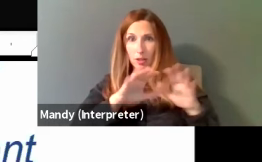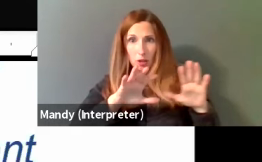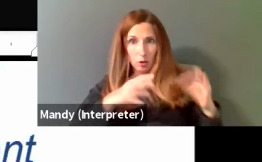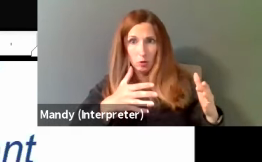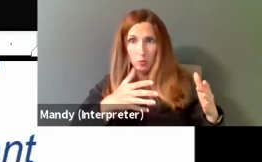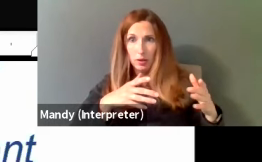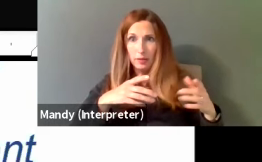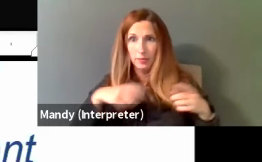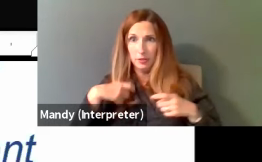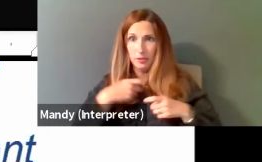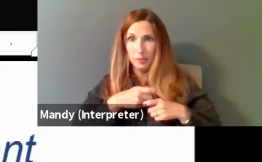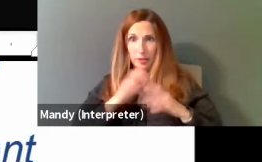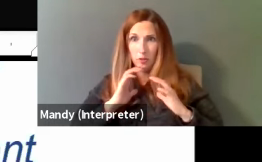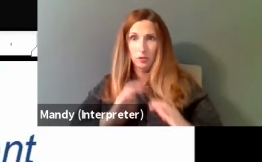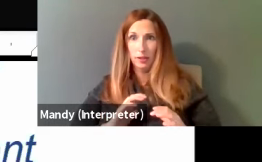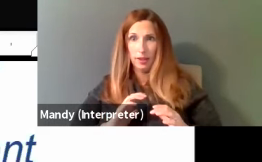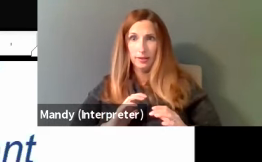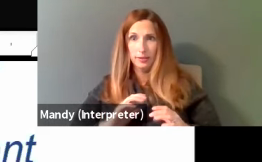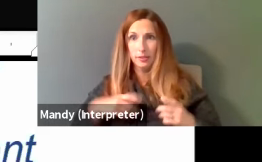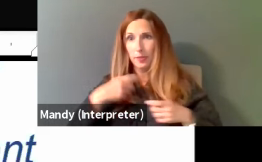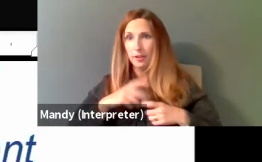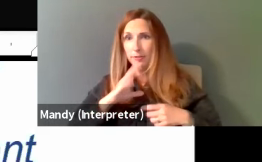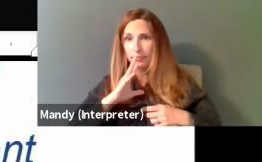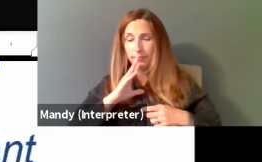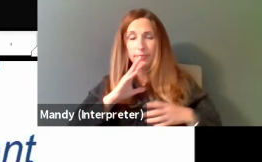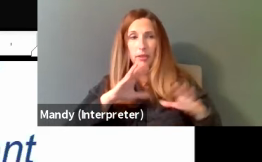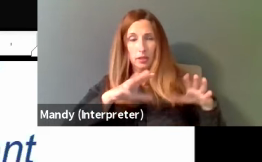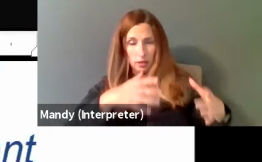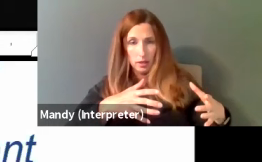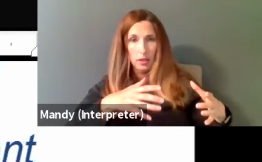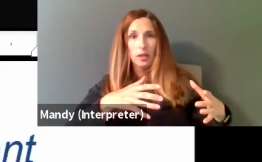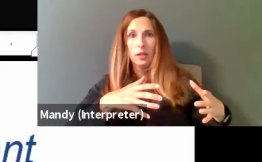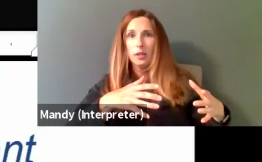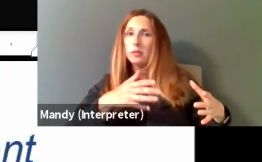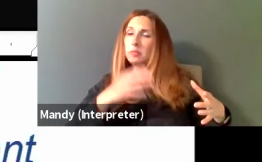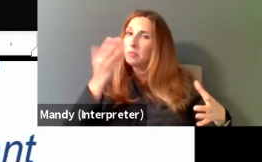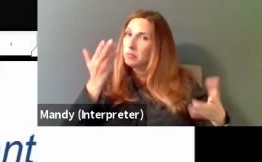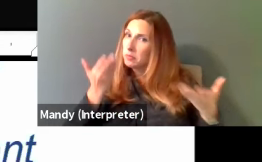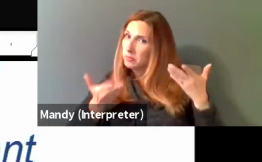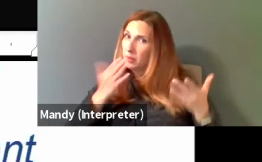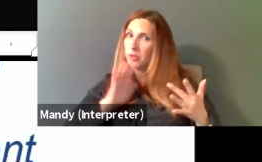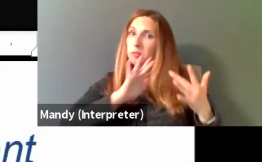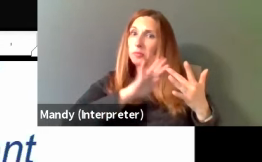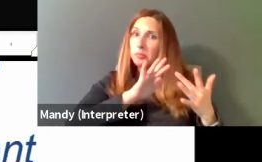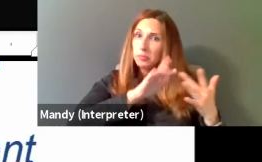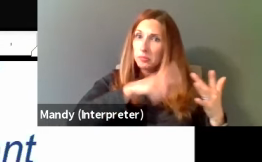Spanish participants in your programs think about reaching out to them